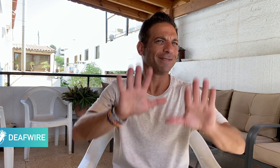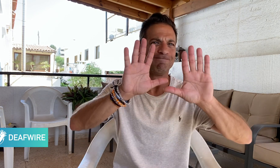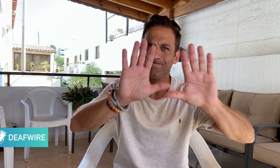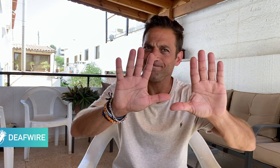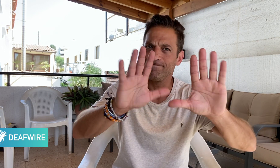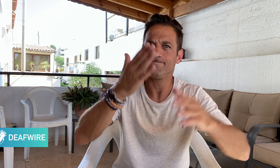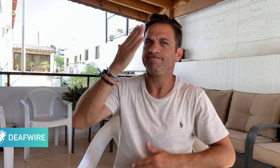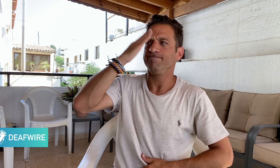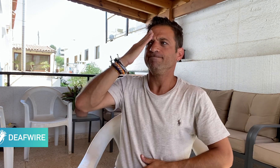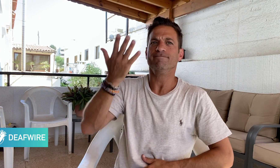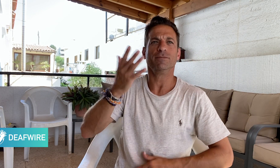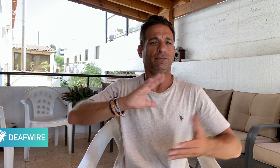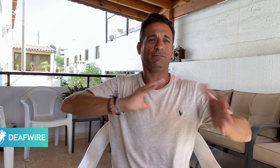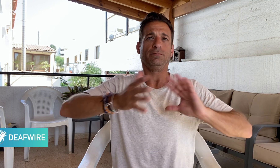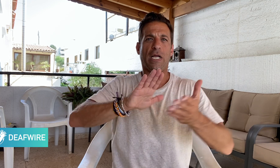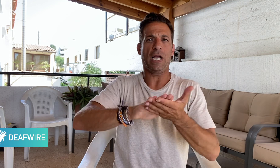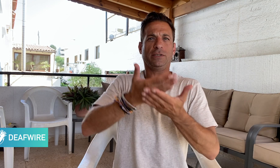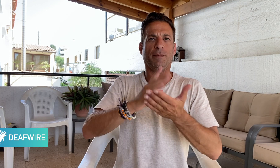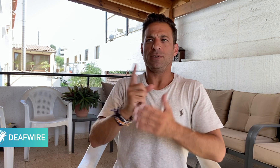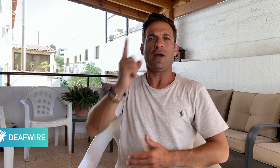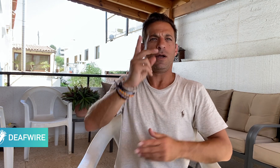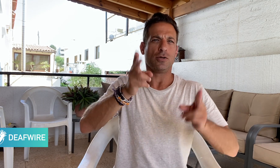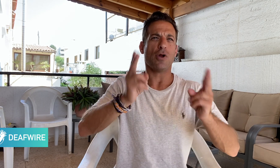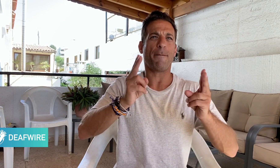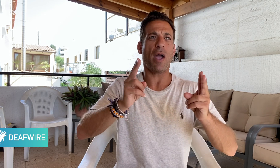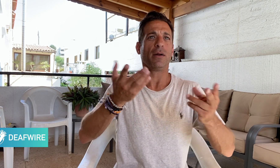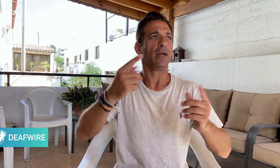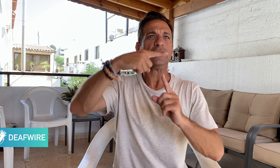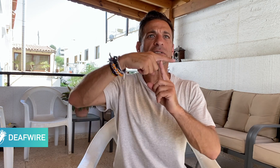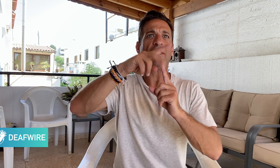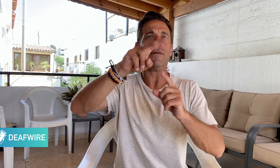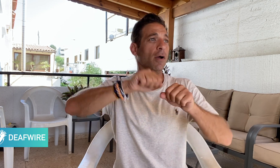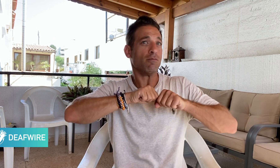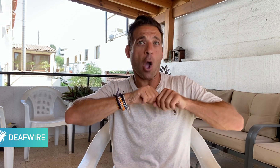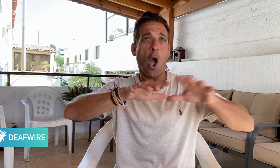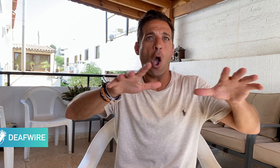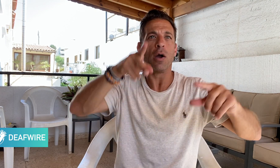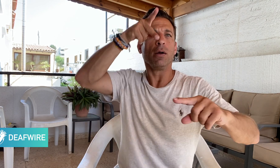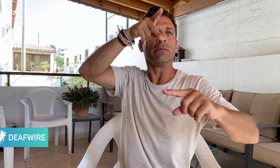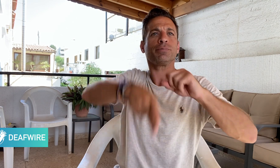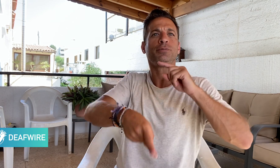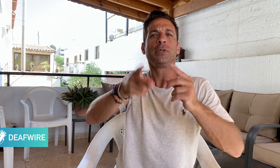from the TV broadcast or too small to see. In June 2021,